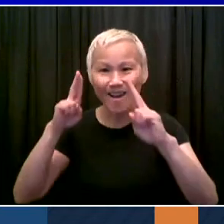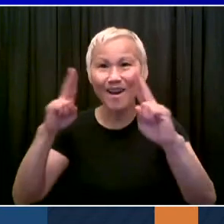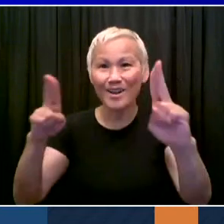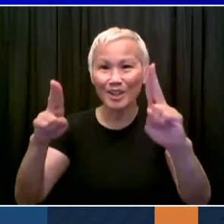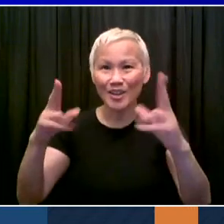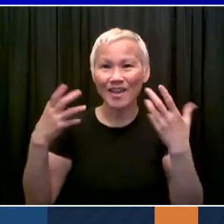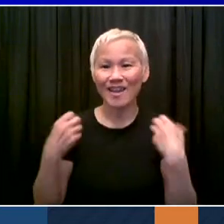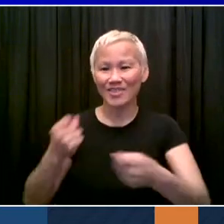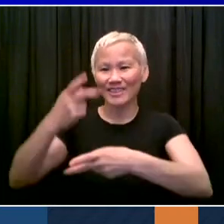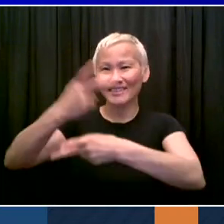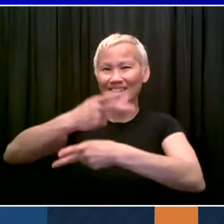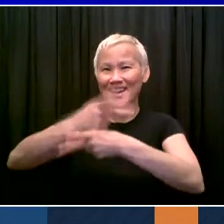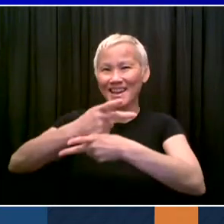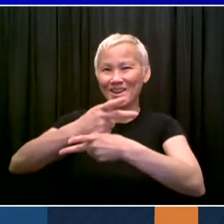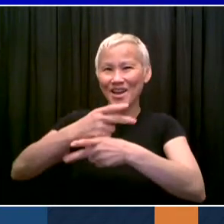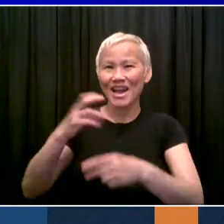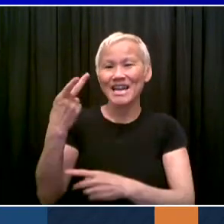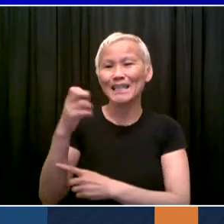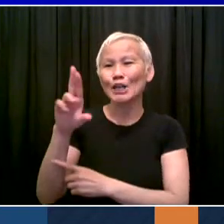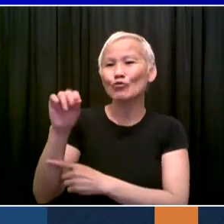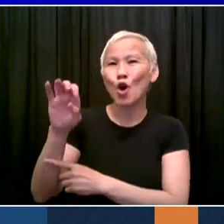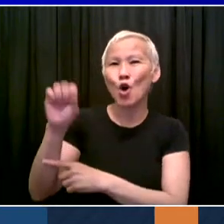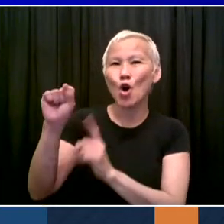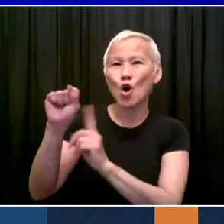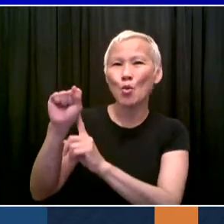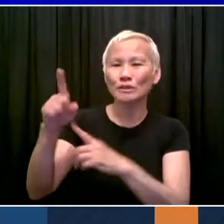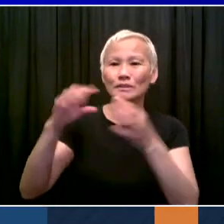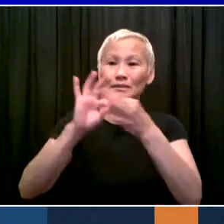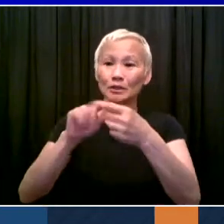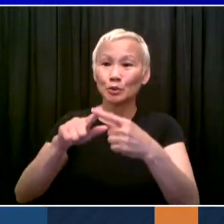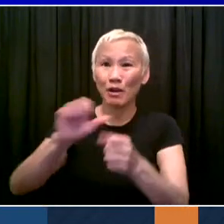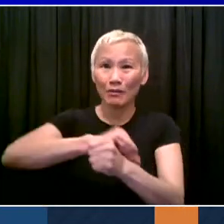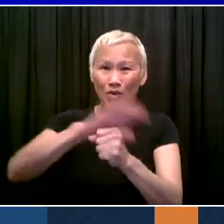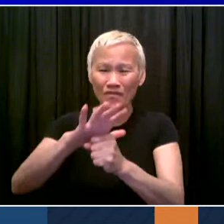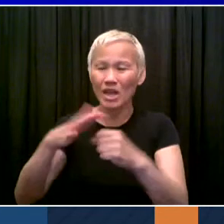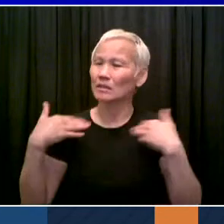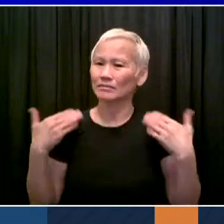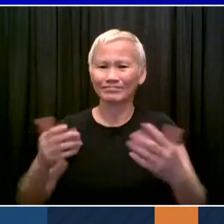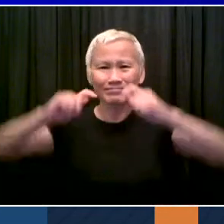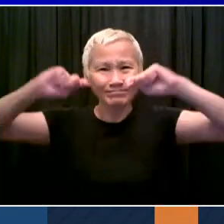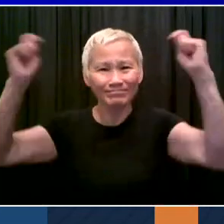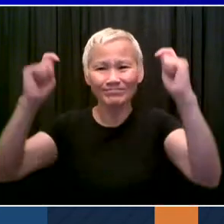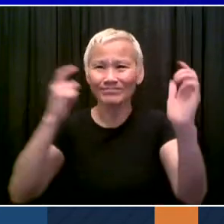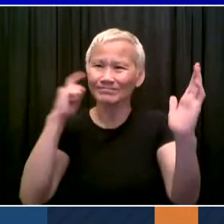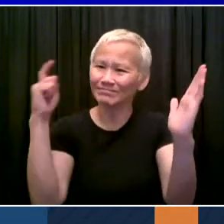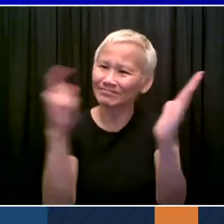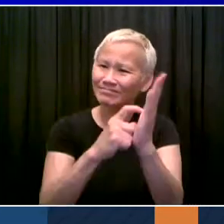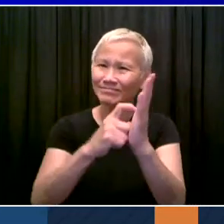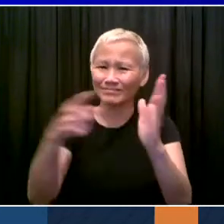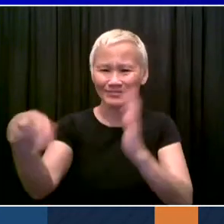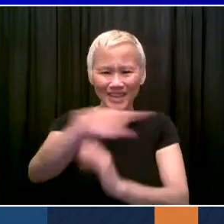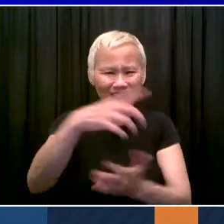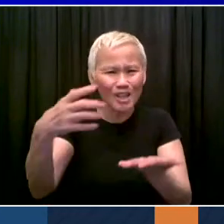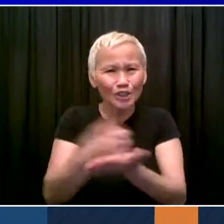OUR HOMETOWN HEROES, THE HEALTHCARE HEROES W,HOA YEAR AGO AND MORE SAWS